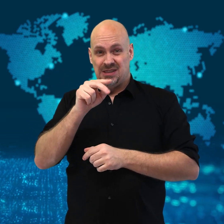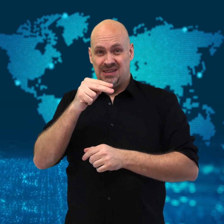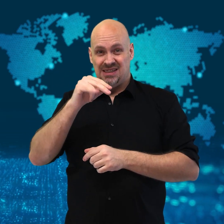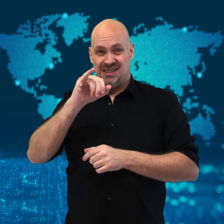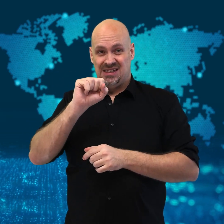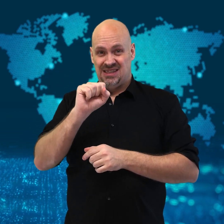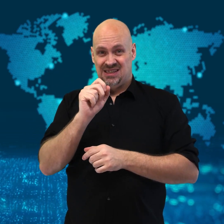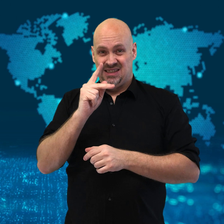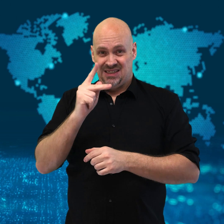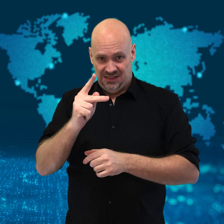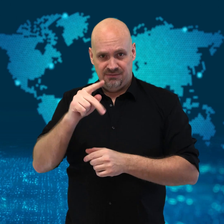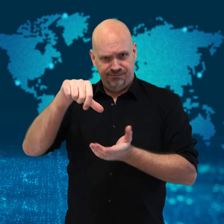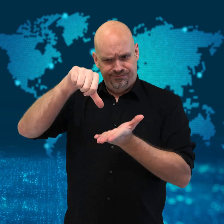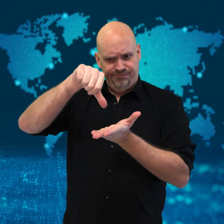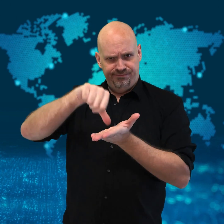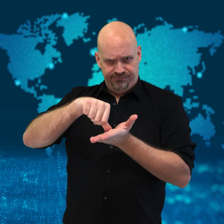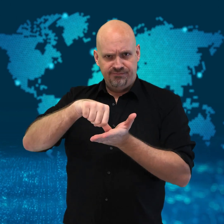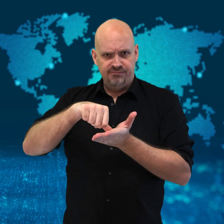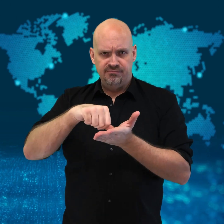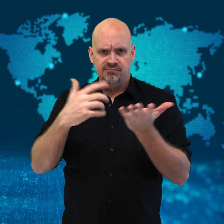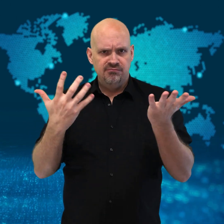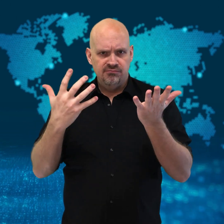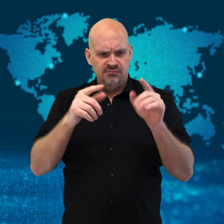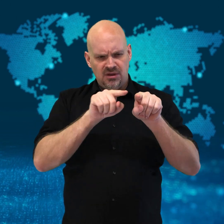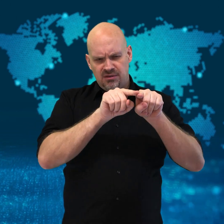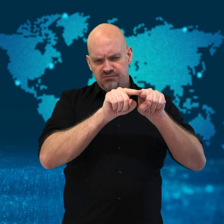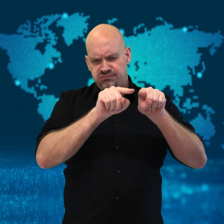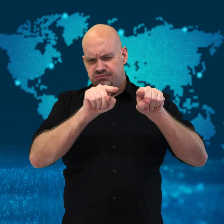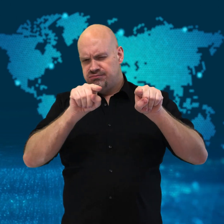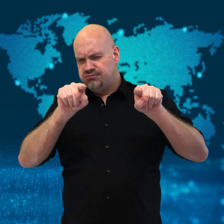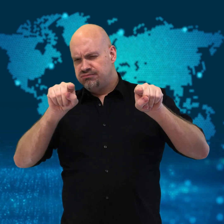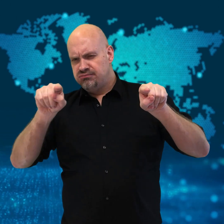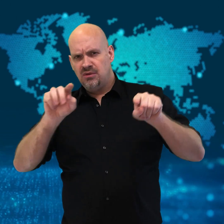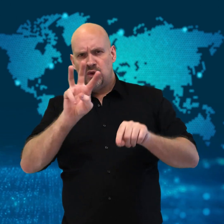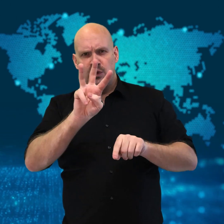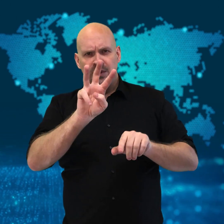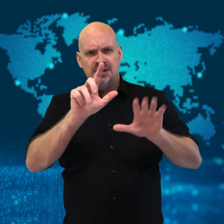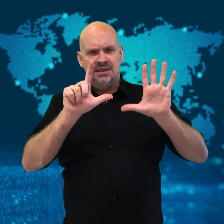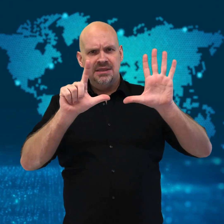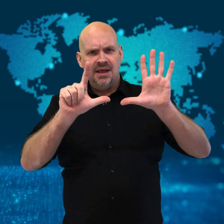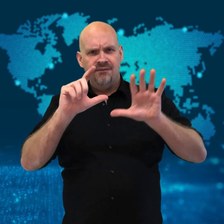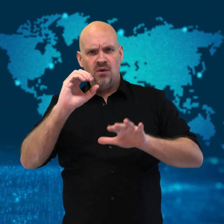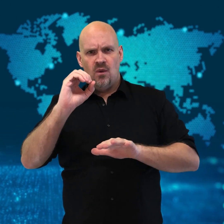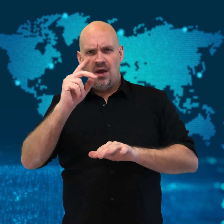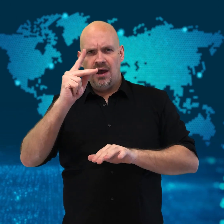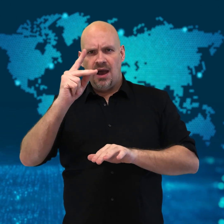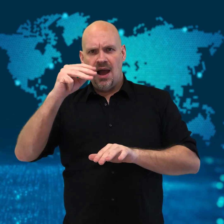Dzerzhinsk, 370 kilometers east of Moscow,